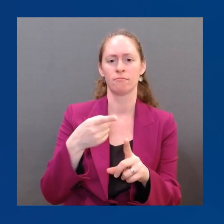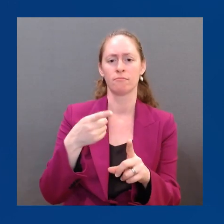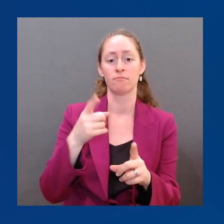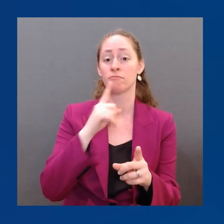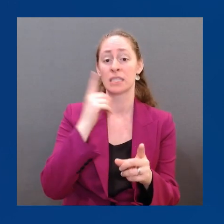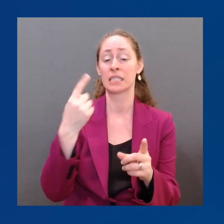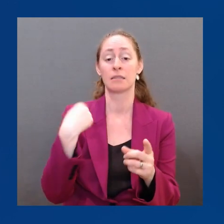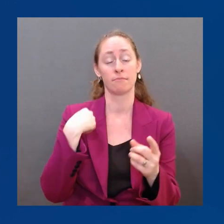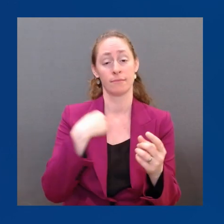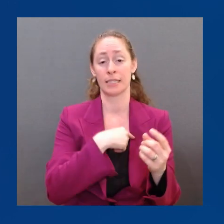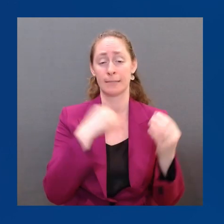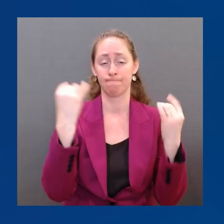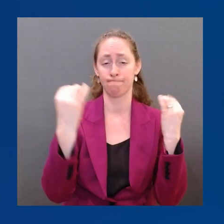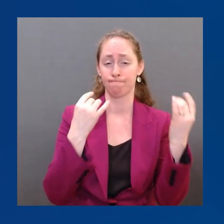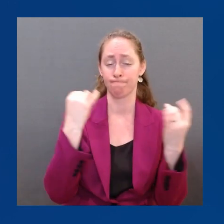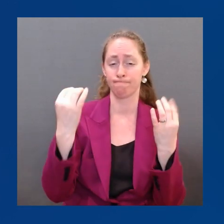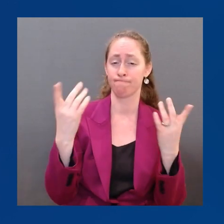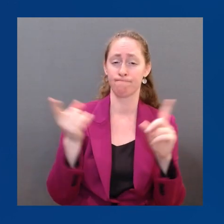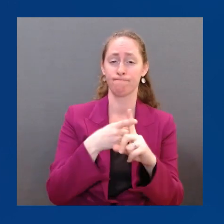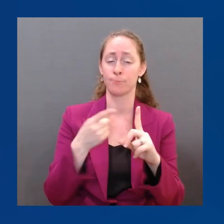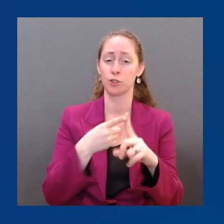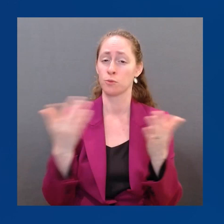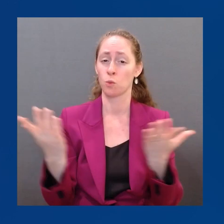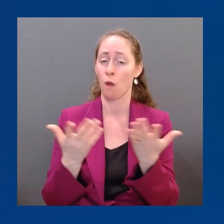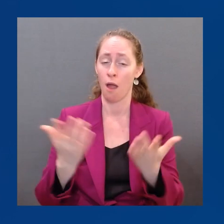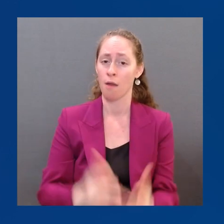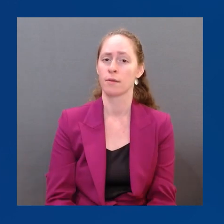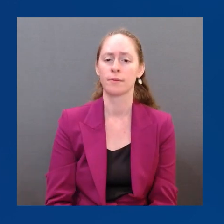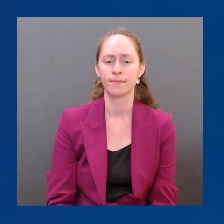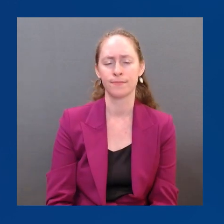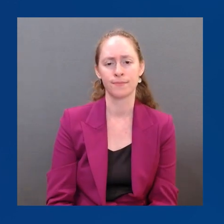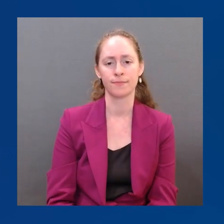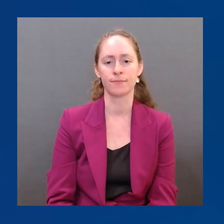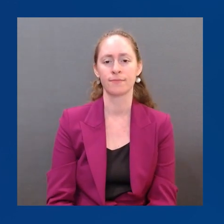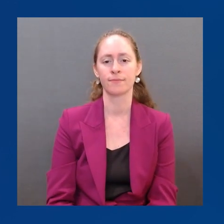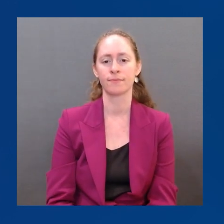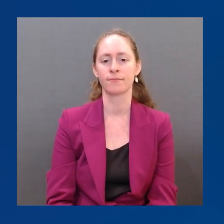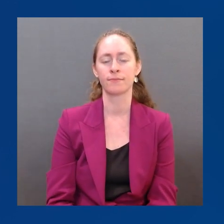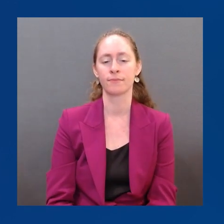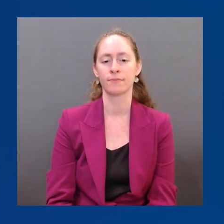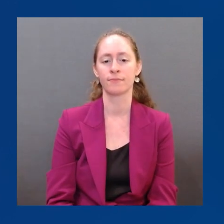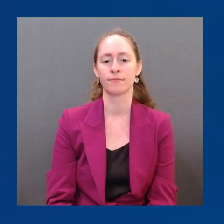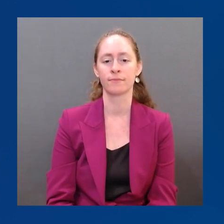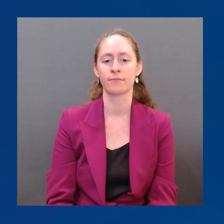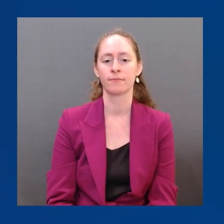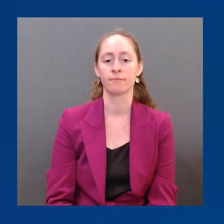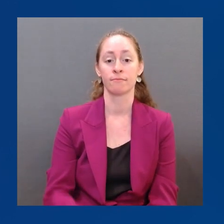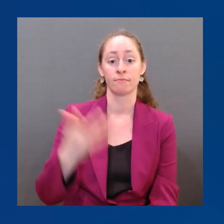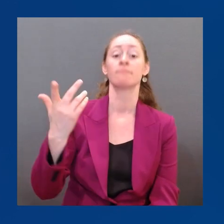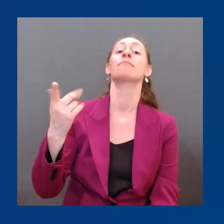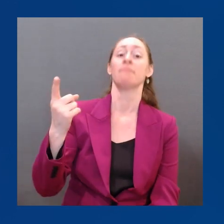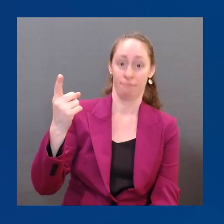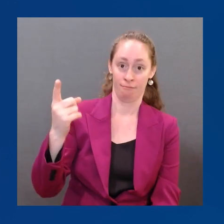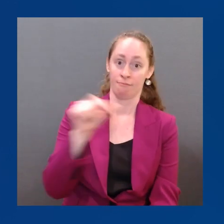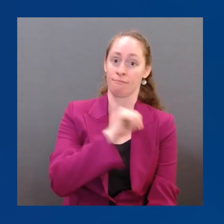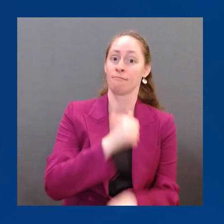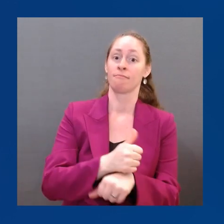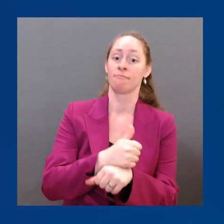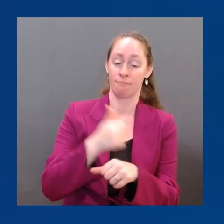When we first got authorization for Paxlovid, we had very, very limited supply. So, the messaging was: Keep it for the highest-risk people.